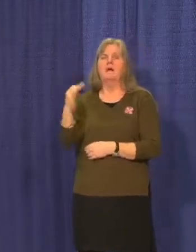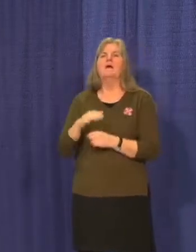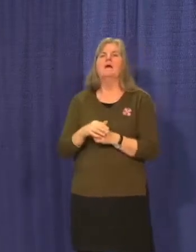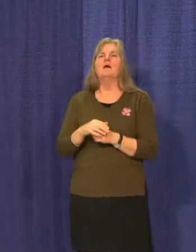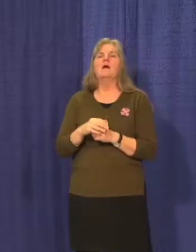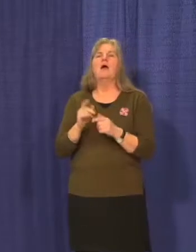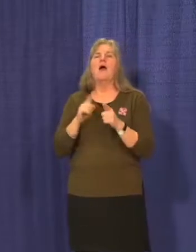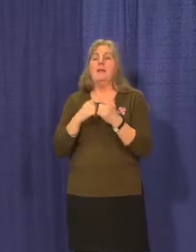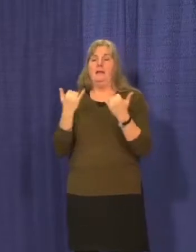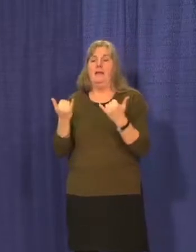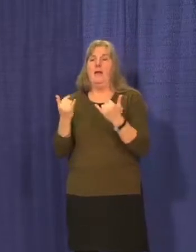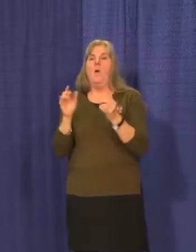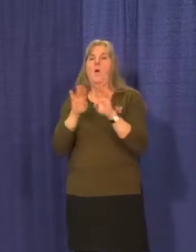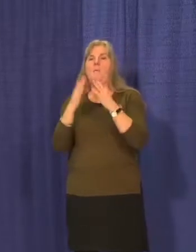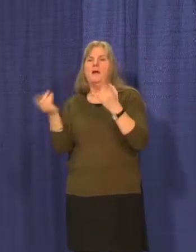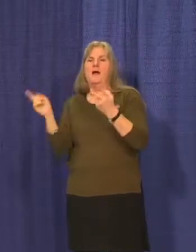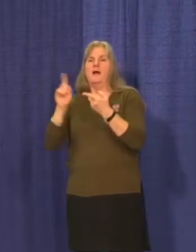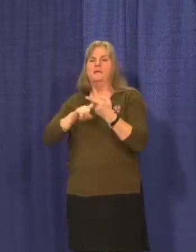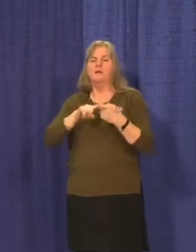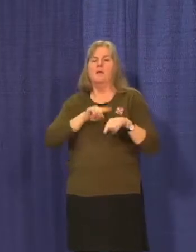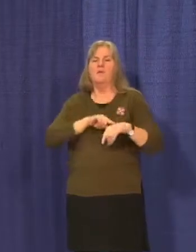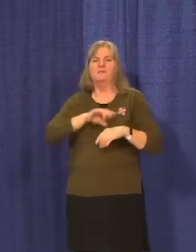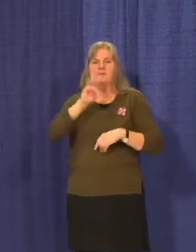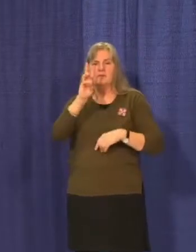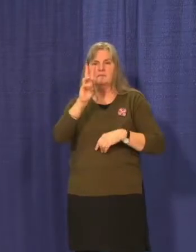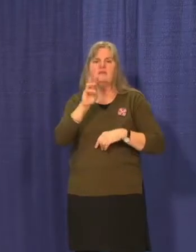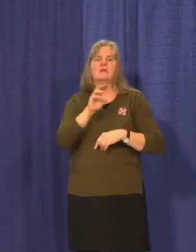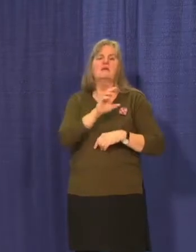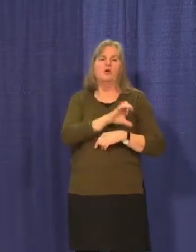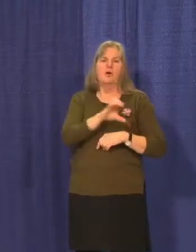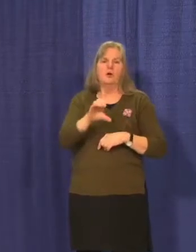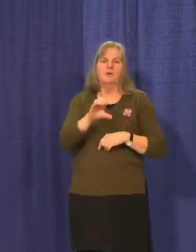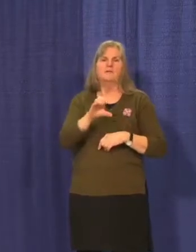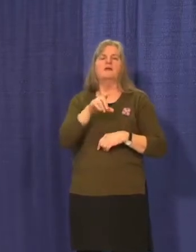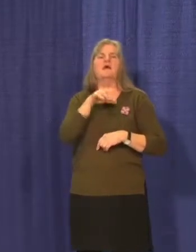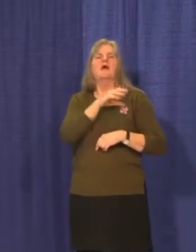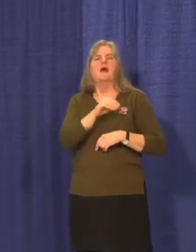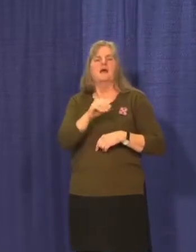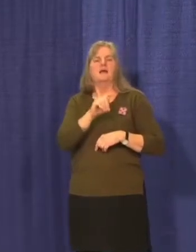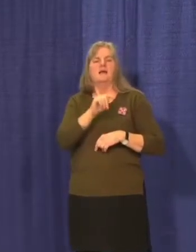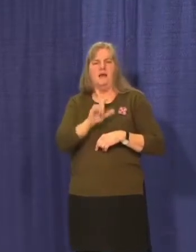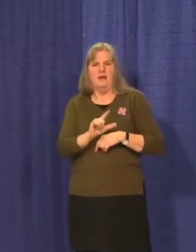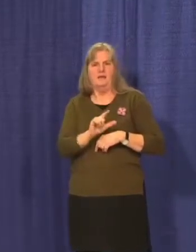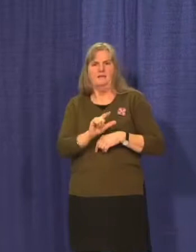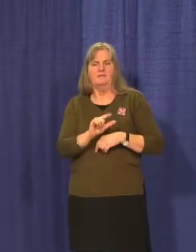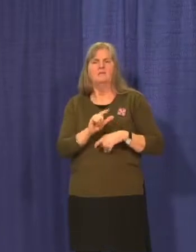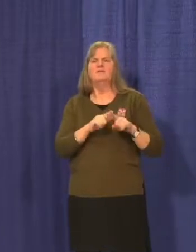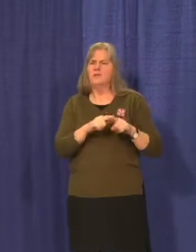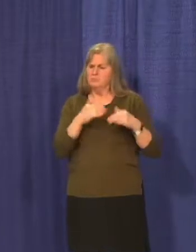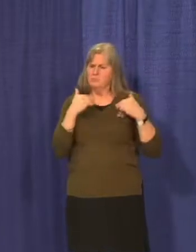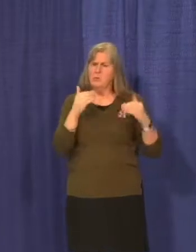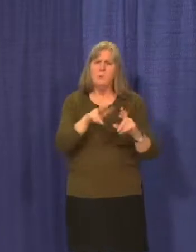afternoon, up until 6:00 for Carcross and -- Carcross and